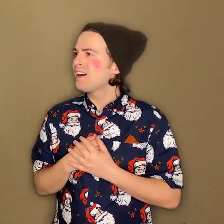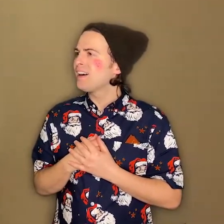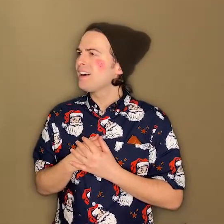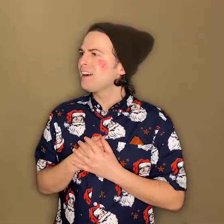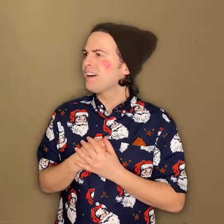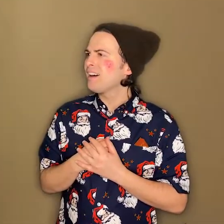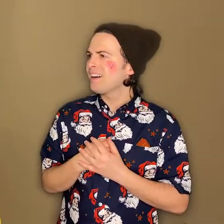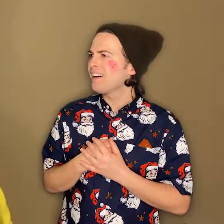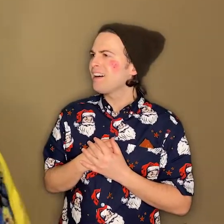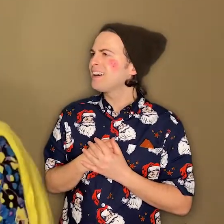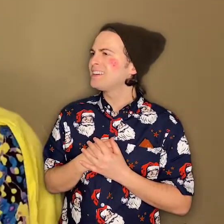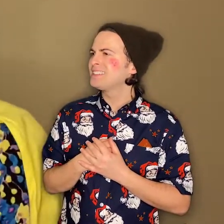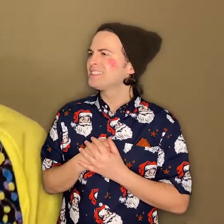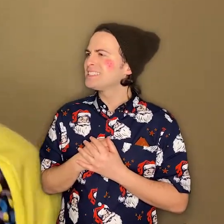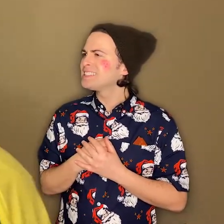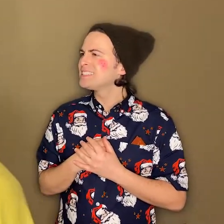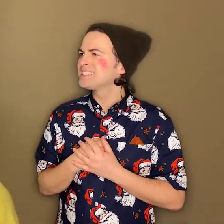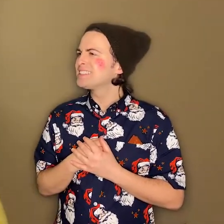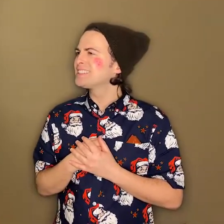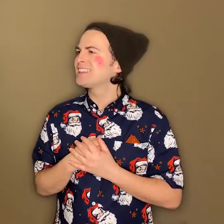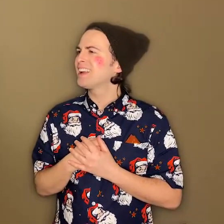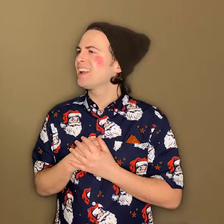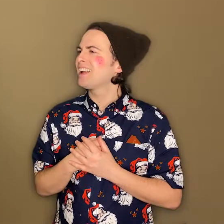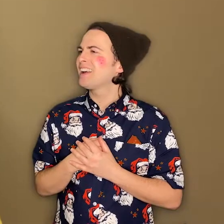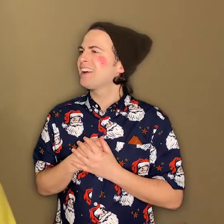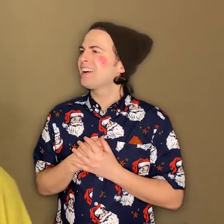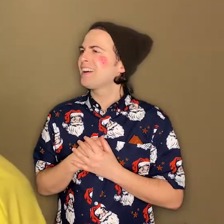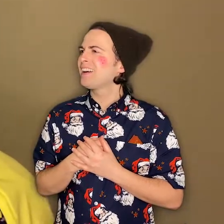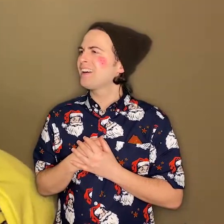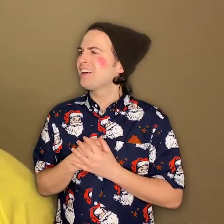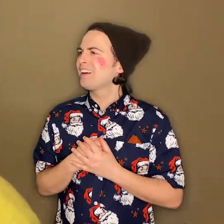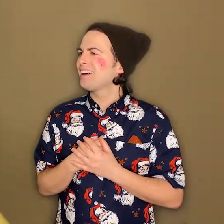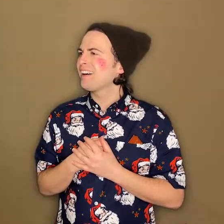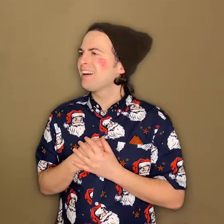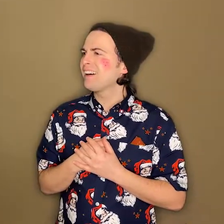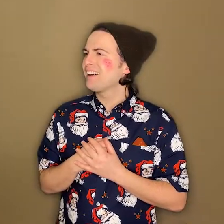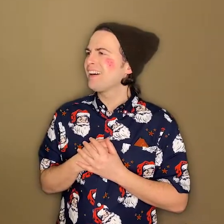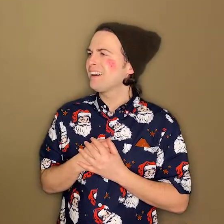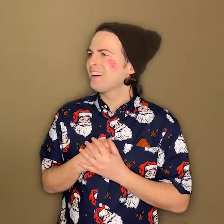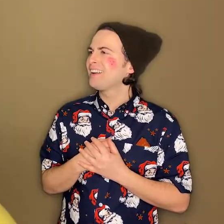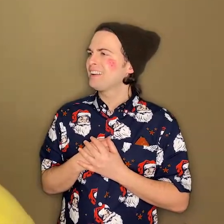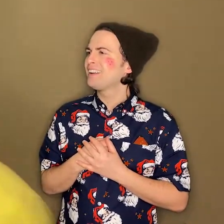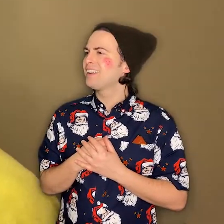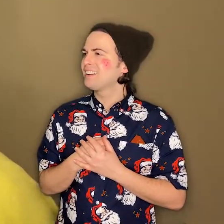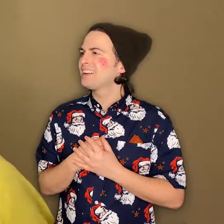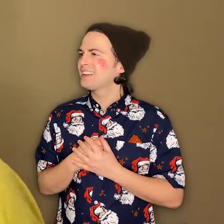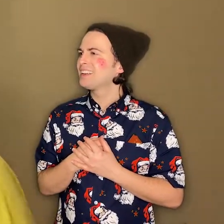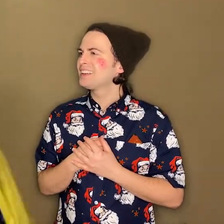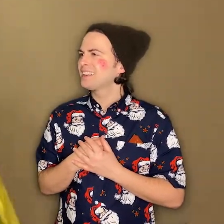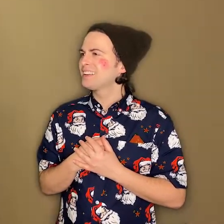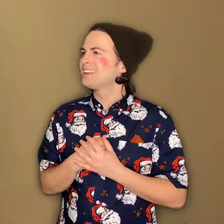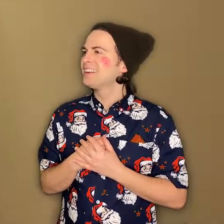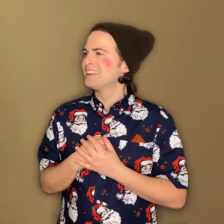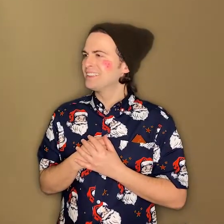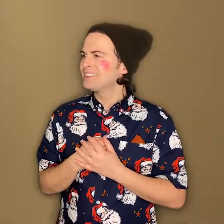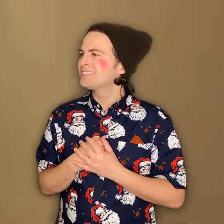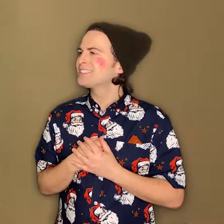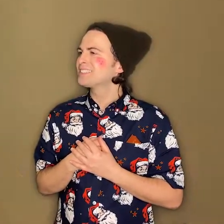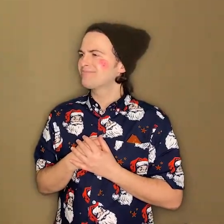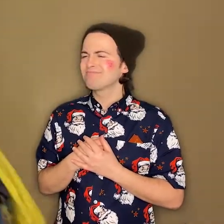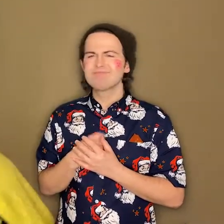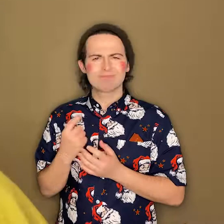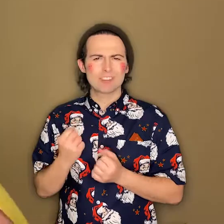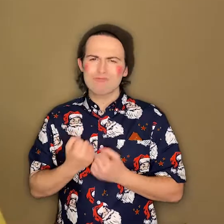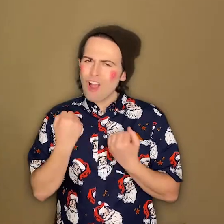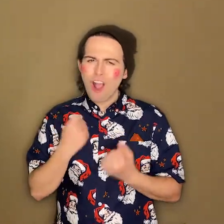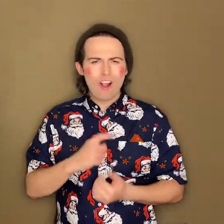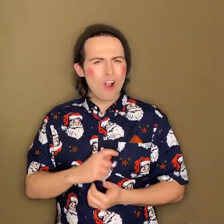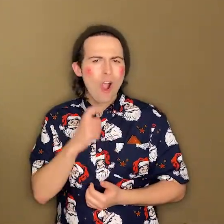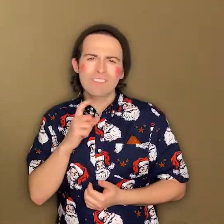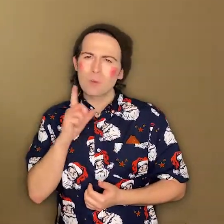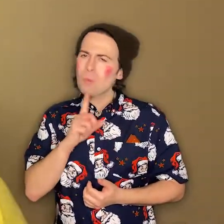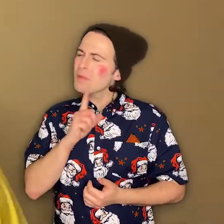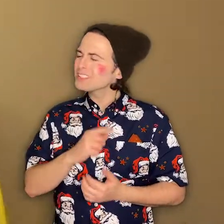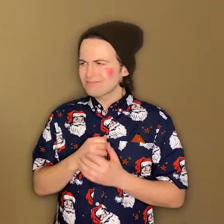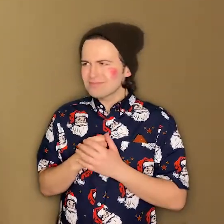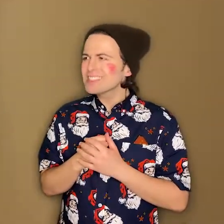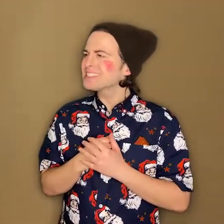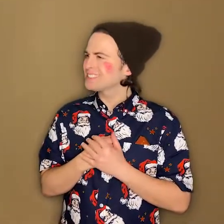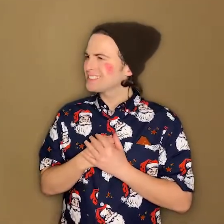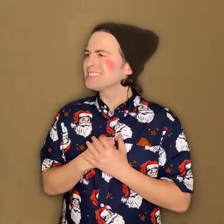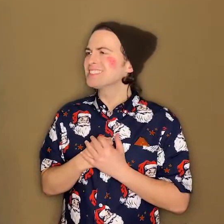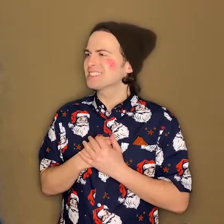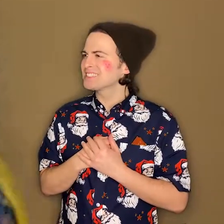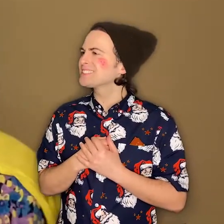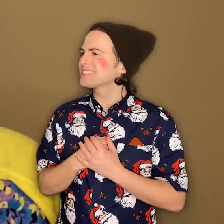I’m totally a strong, confident women like Beyonce, Kamala Harris or Carol Smilie.